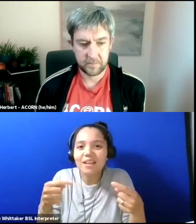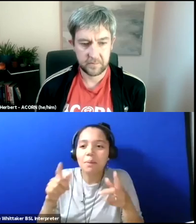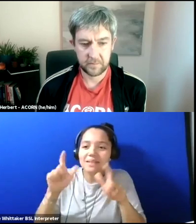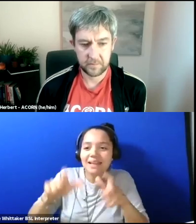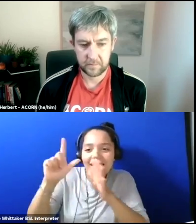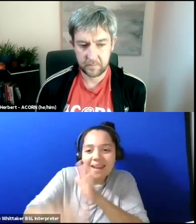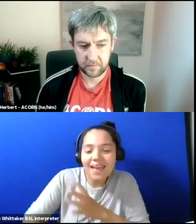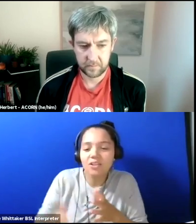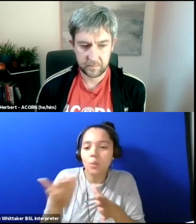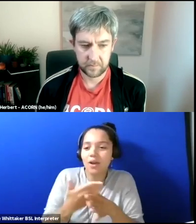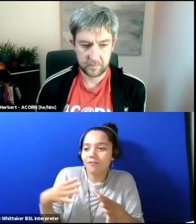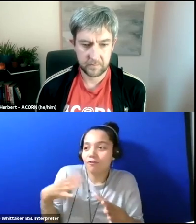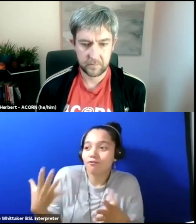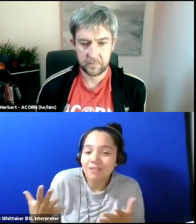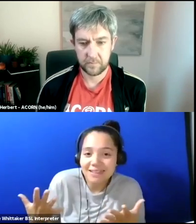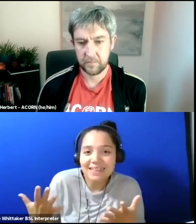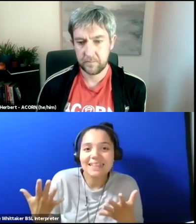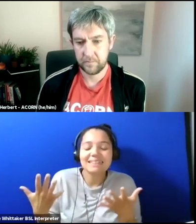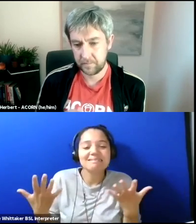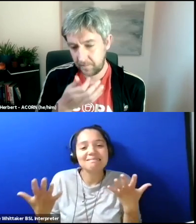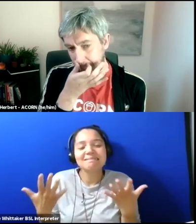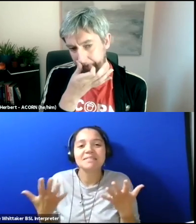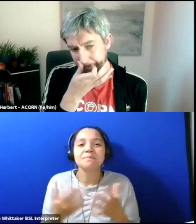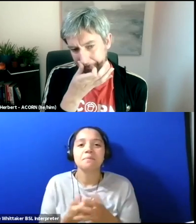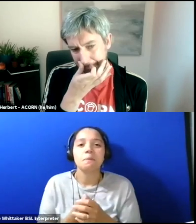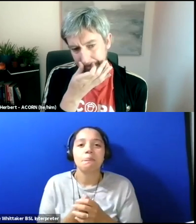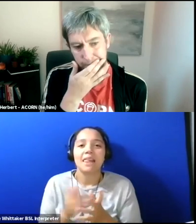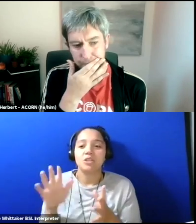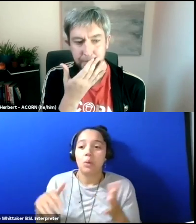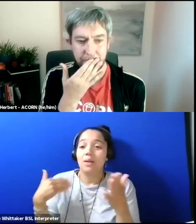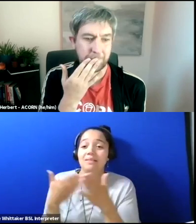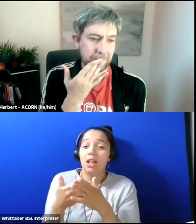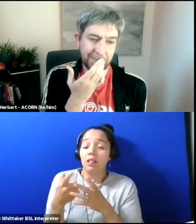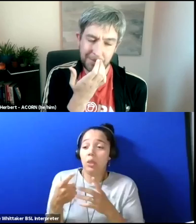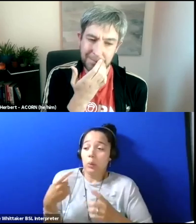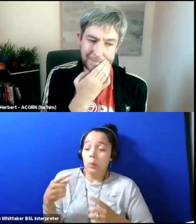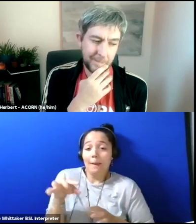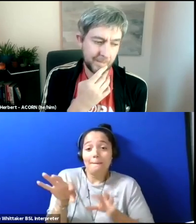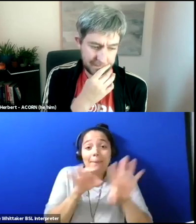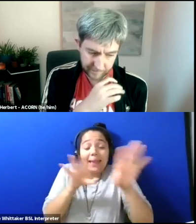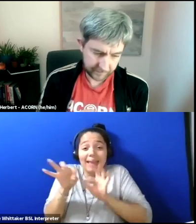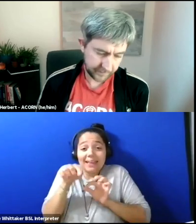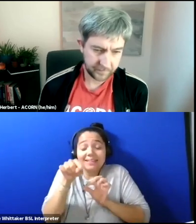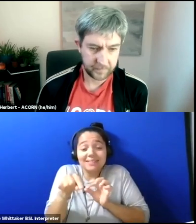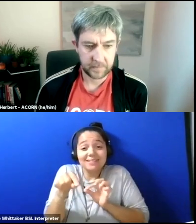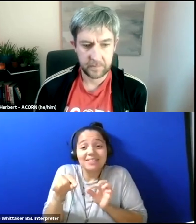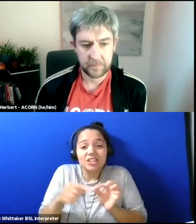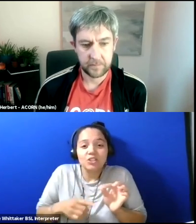work for free until you get picked. So you don't want to kick up a fuss.